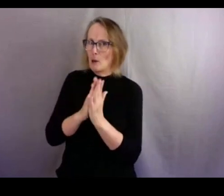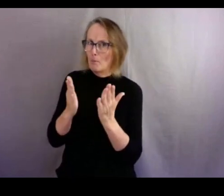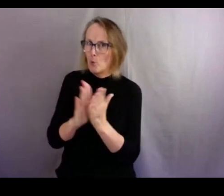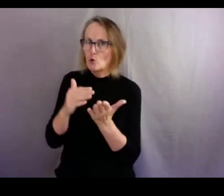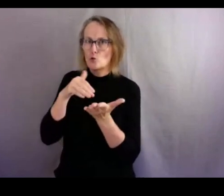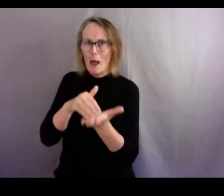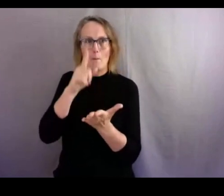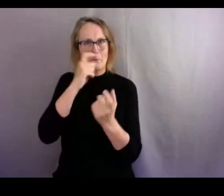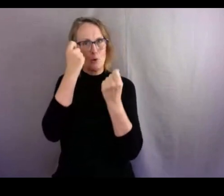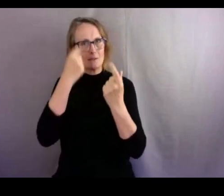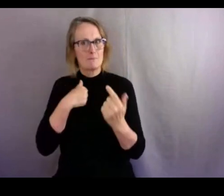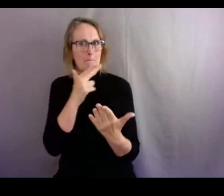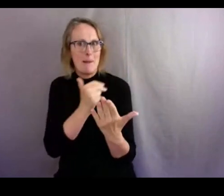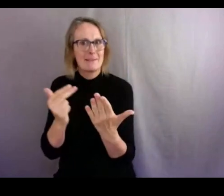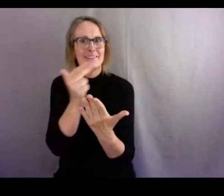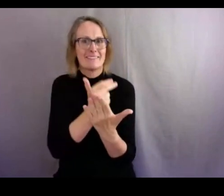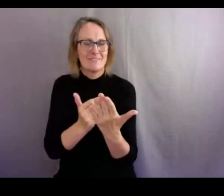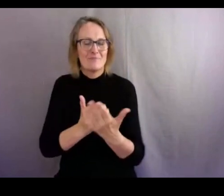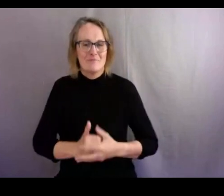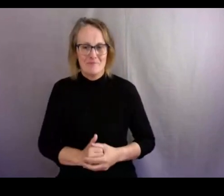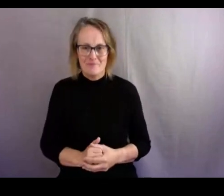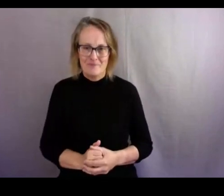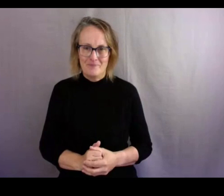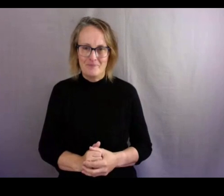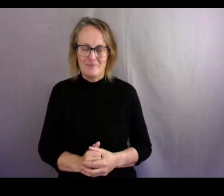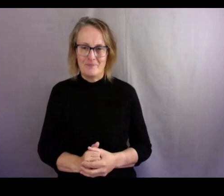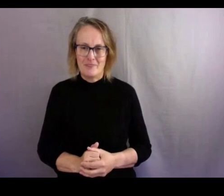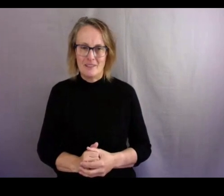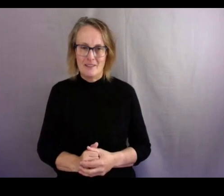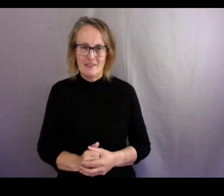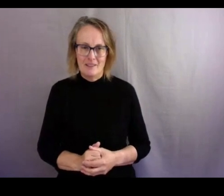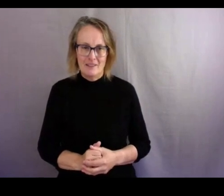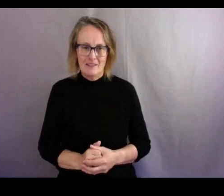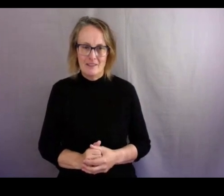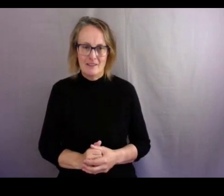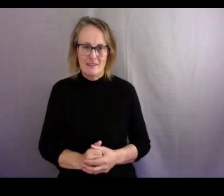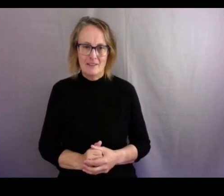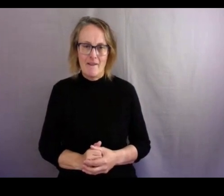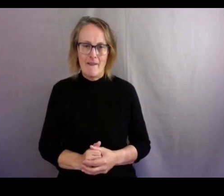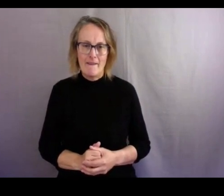He was very conscious of the transgression his works represented in relation to official arts,